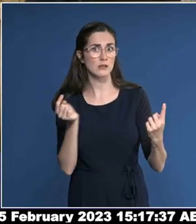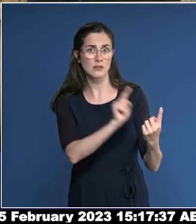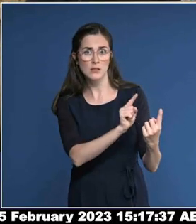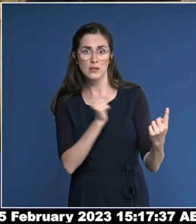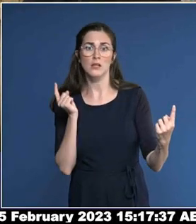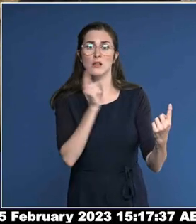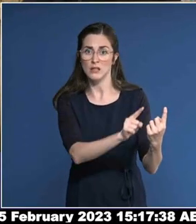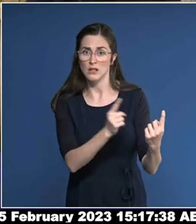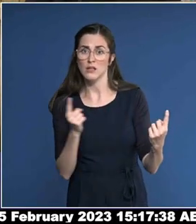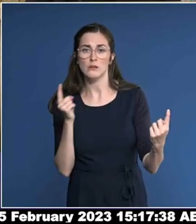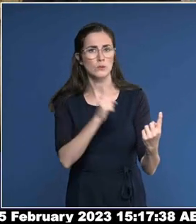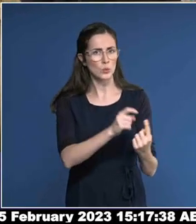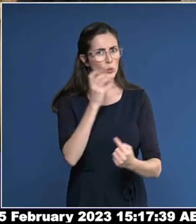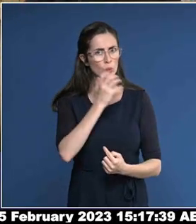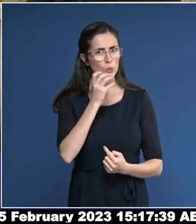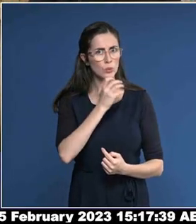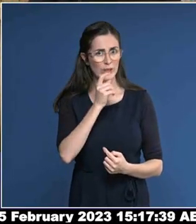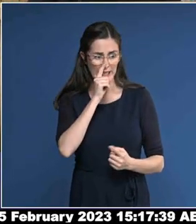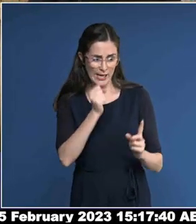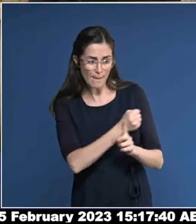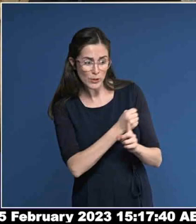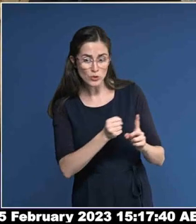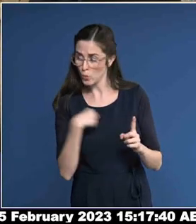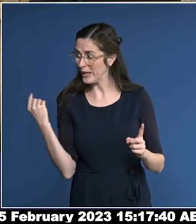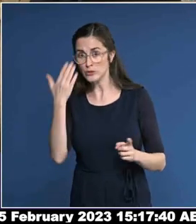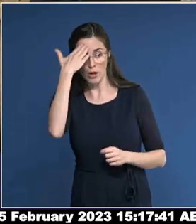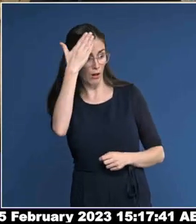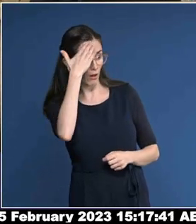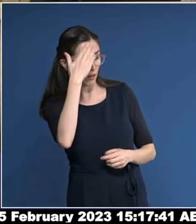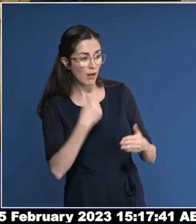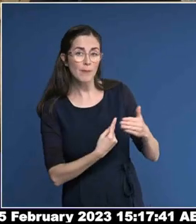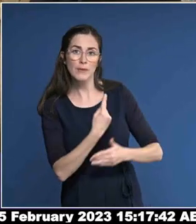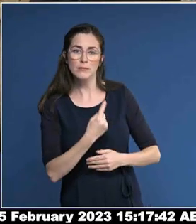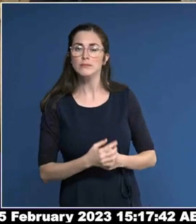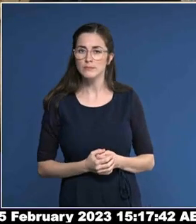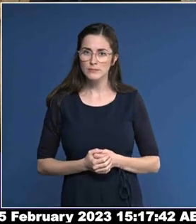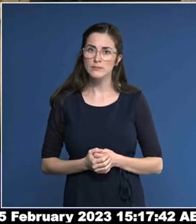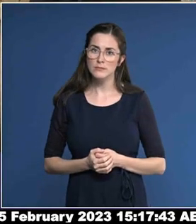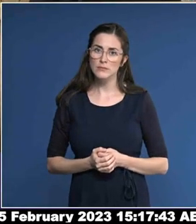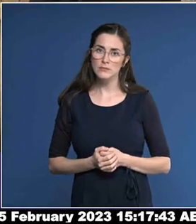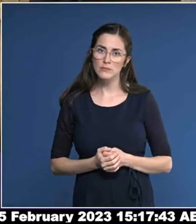worker environments and the safeguards we need to build in. And a move away from those larger group home arrangements?